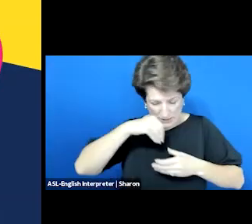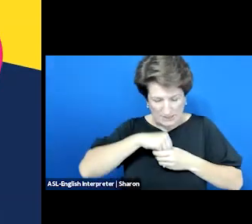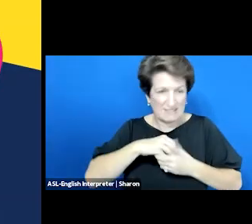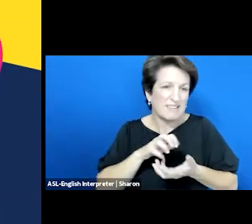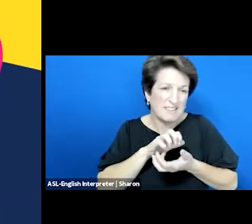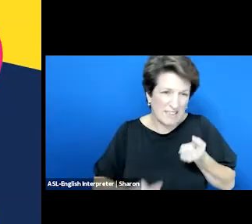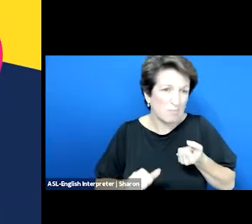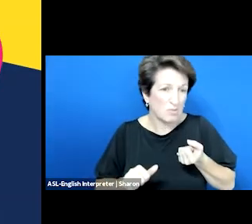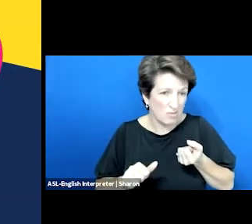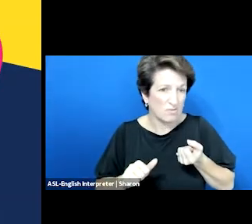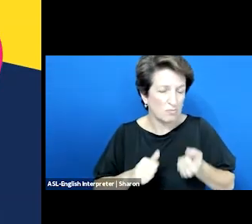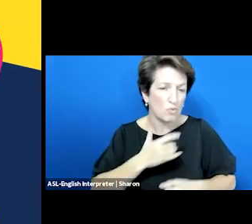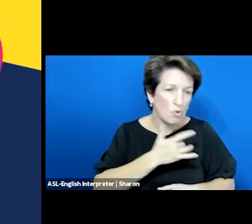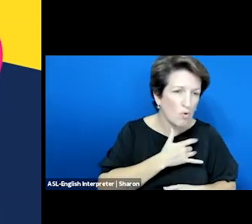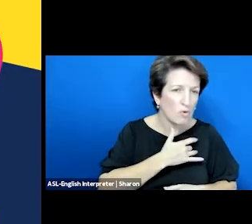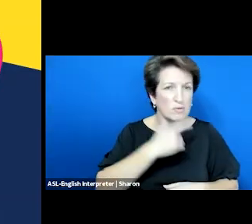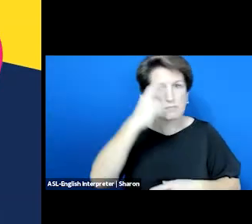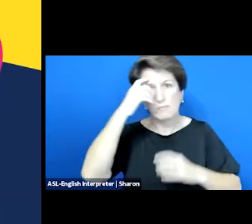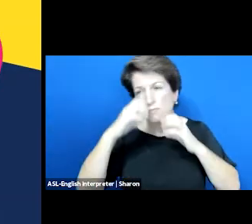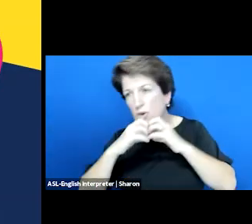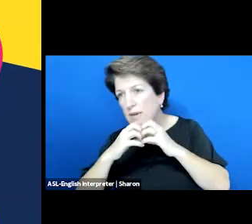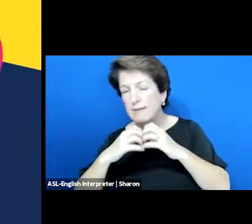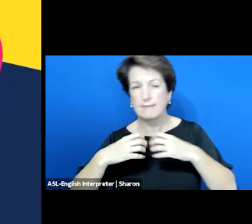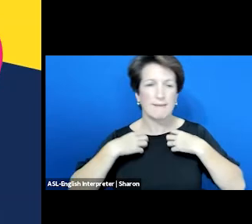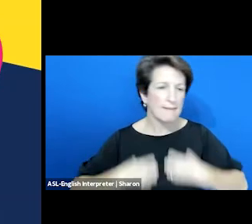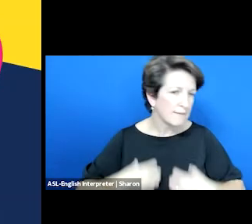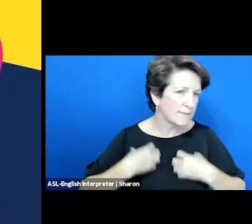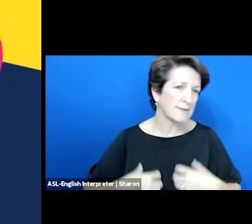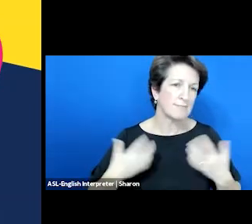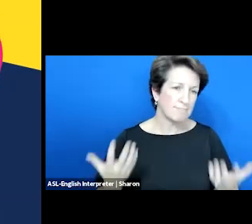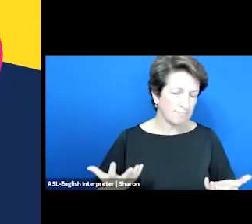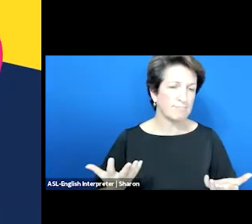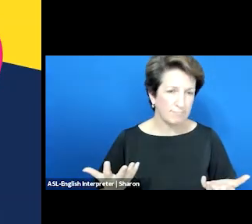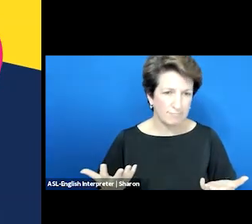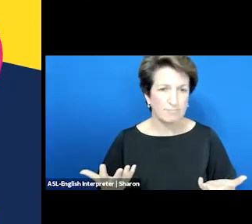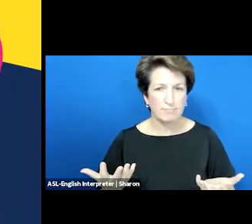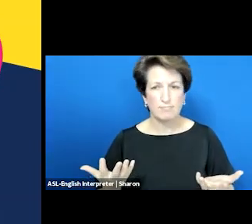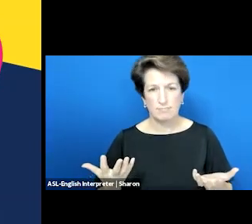are at much higher risk of developing myocarditis and pericarditis. In these cases